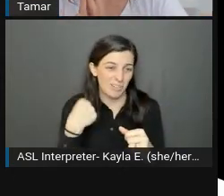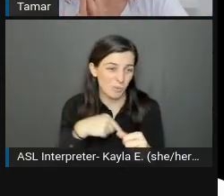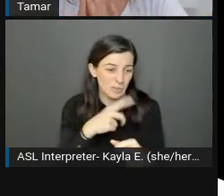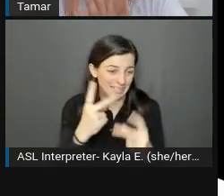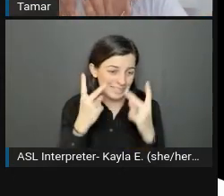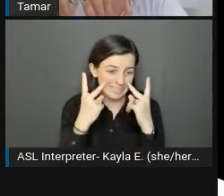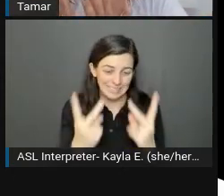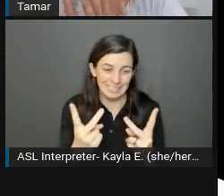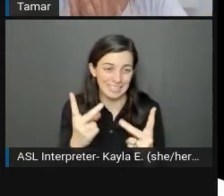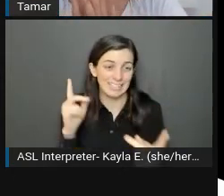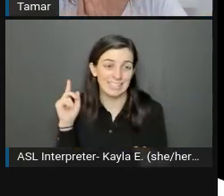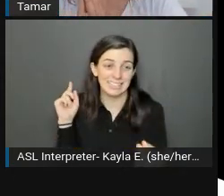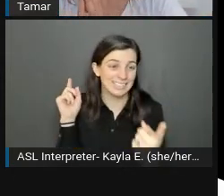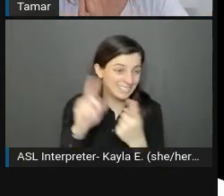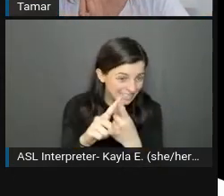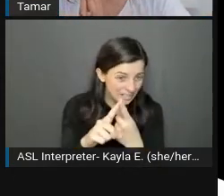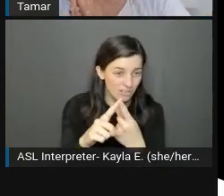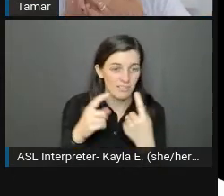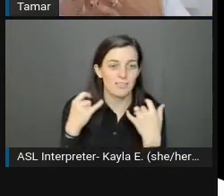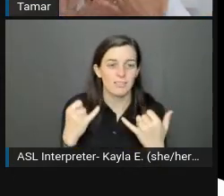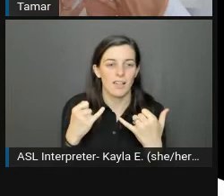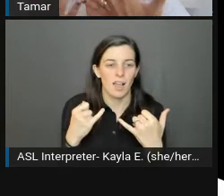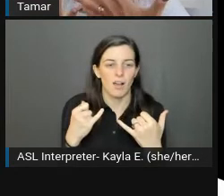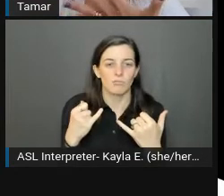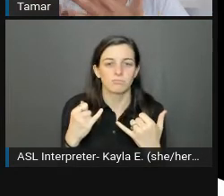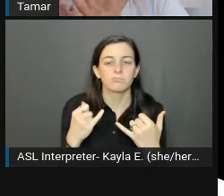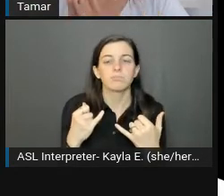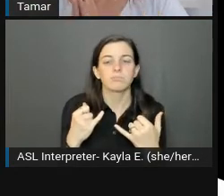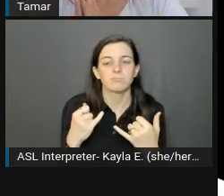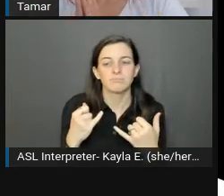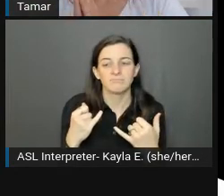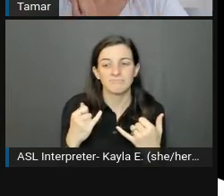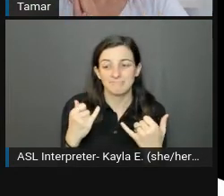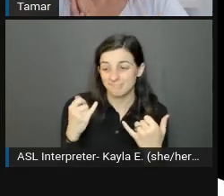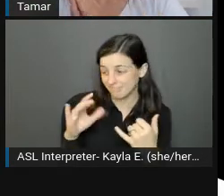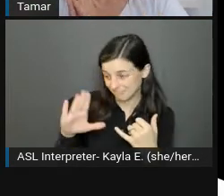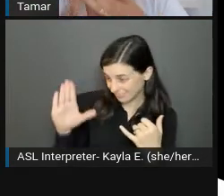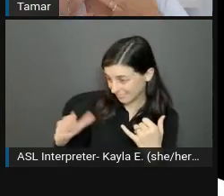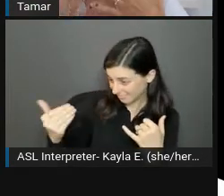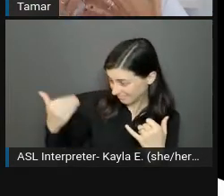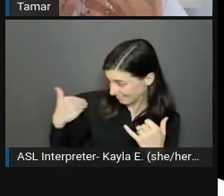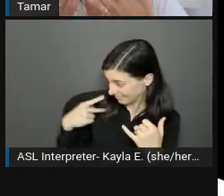until now. It's one of the main reasons that I believe this can have